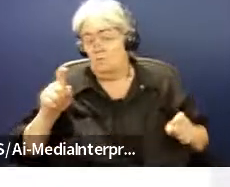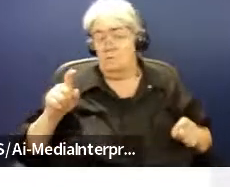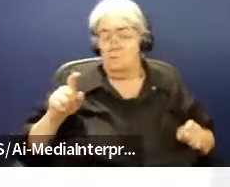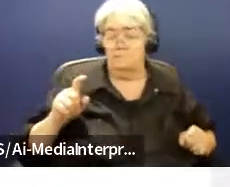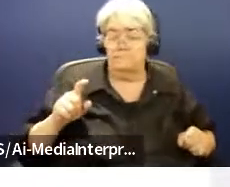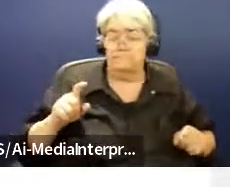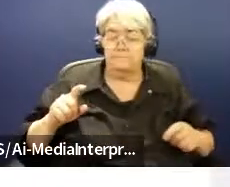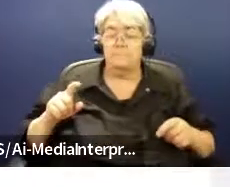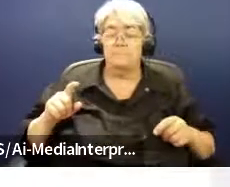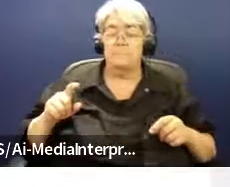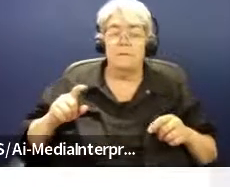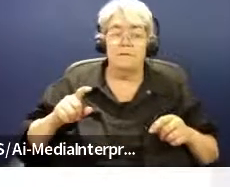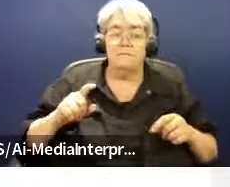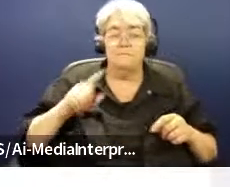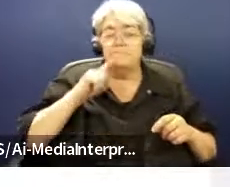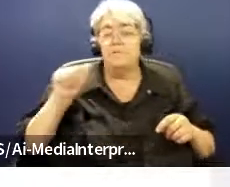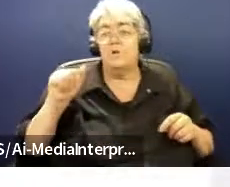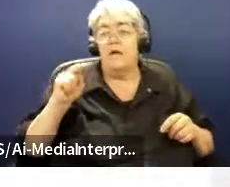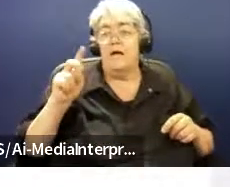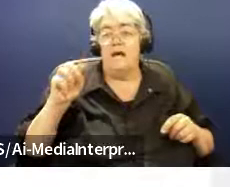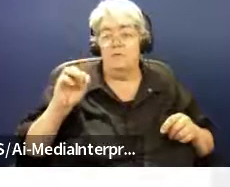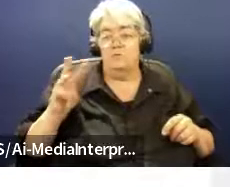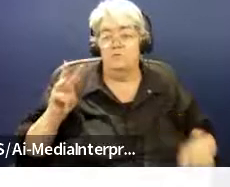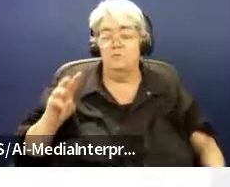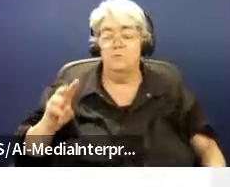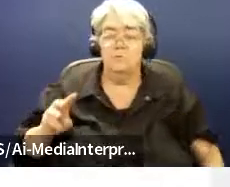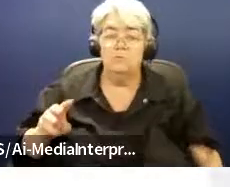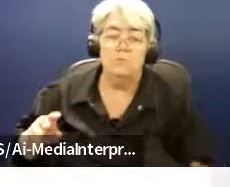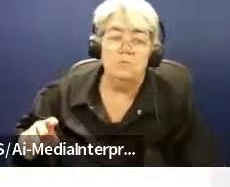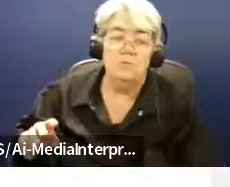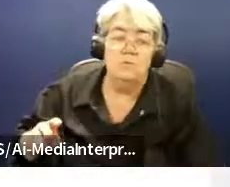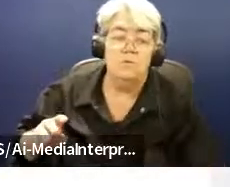in case anyone has questions.